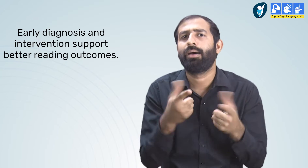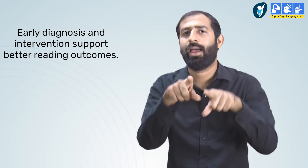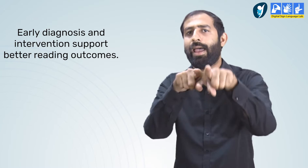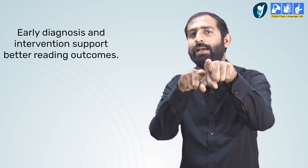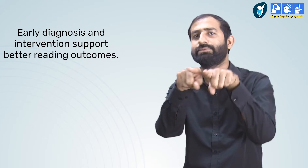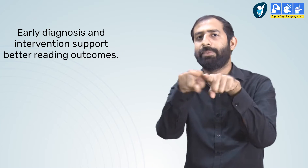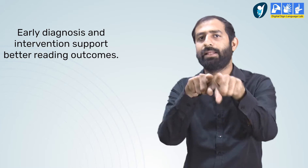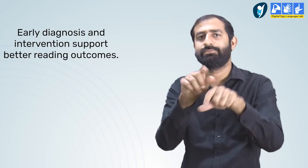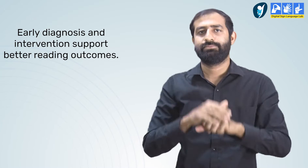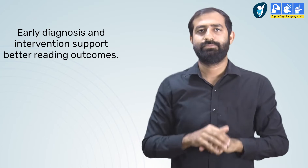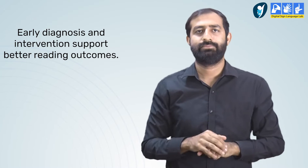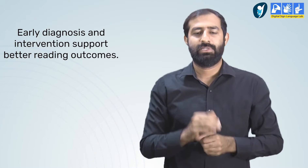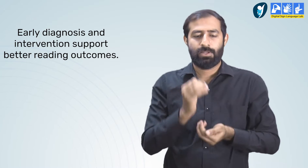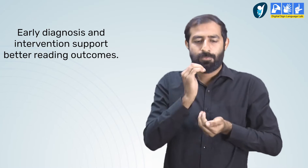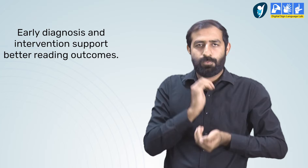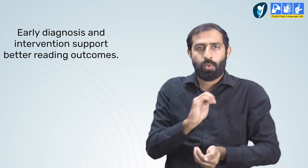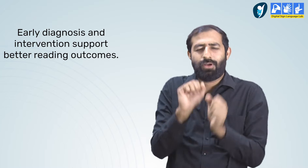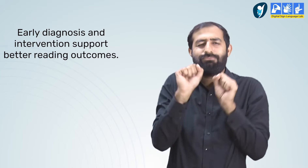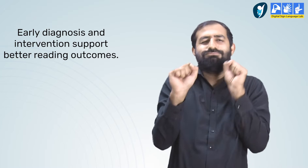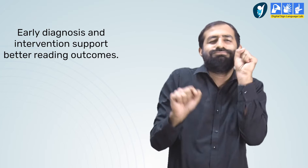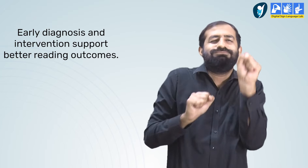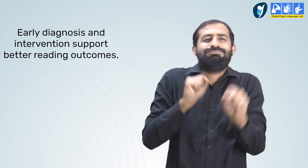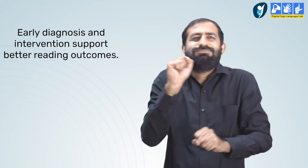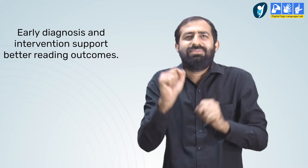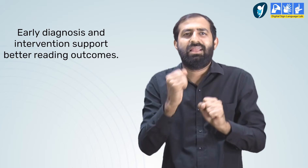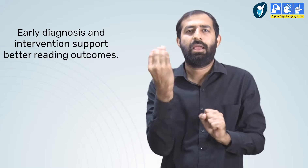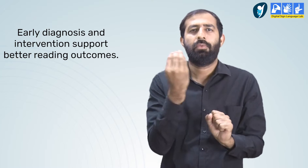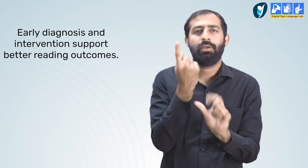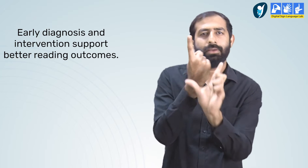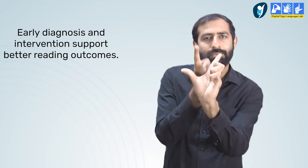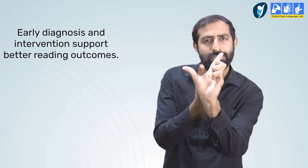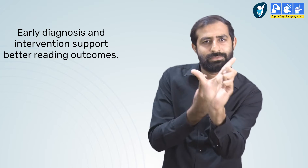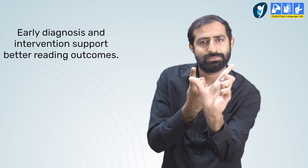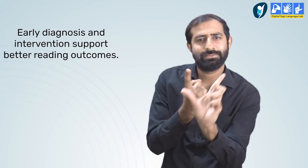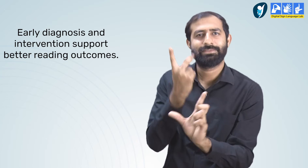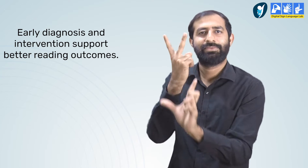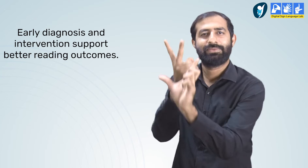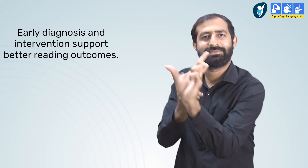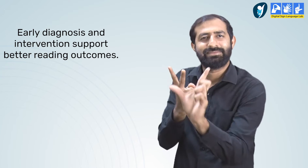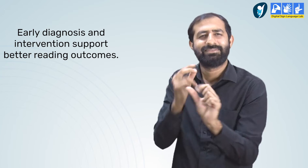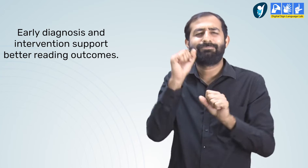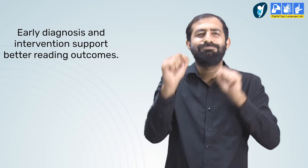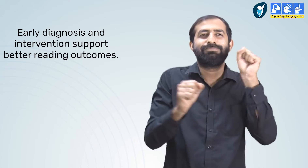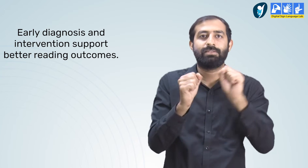For example, when a child is one or two years old,